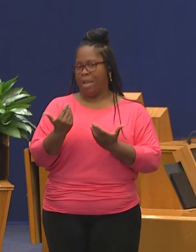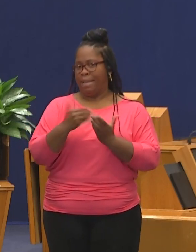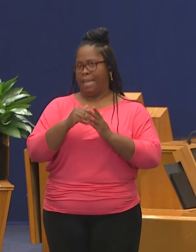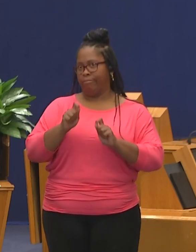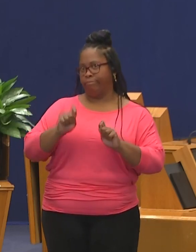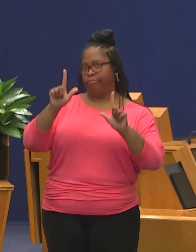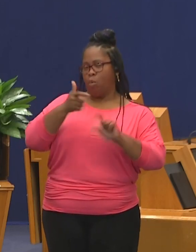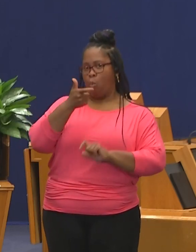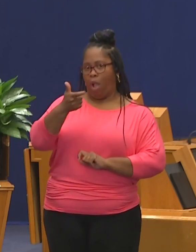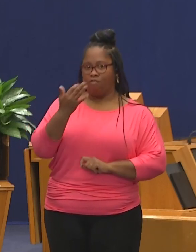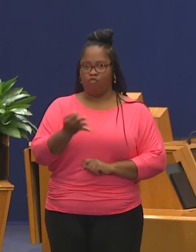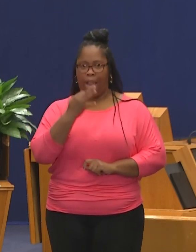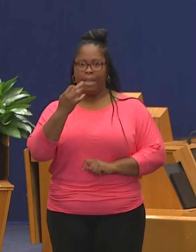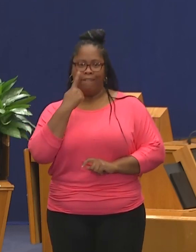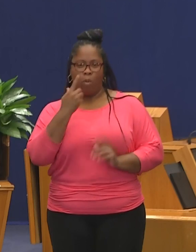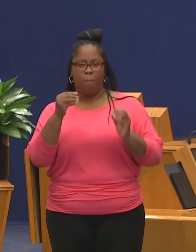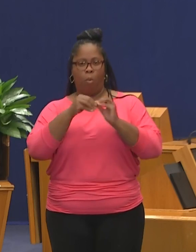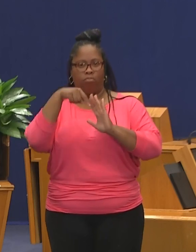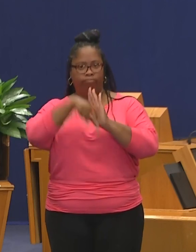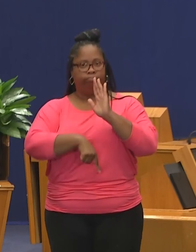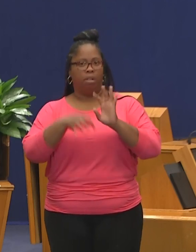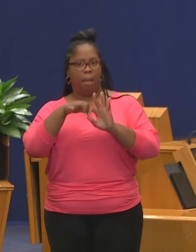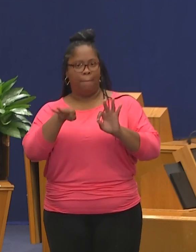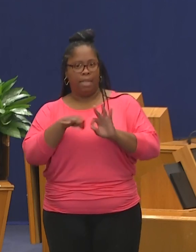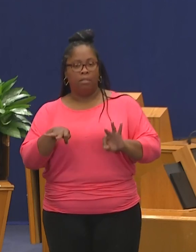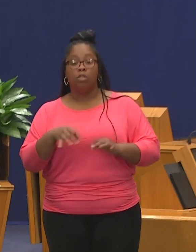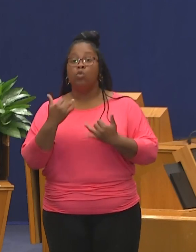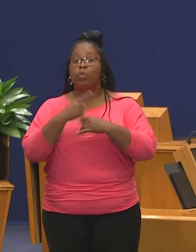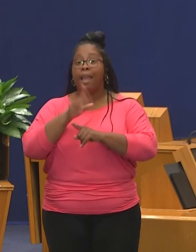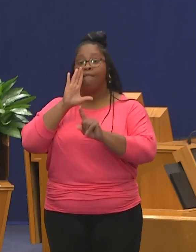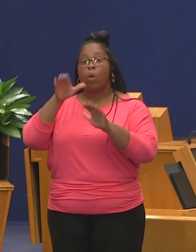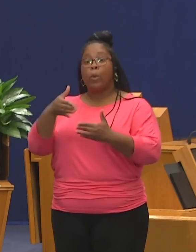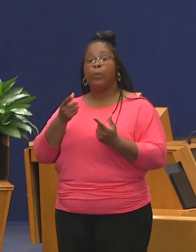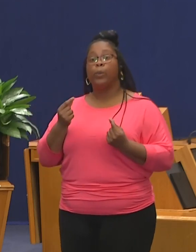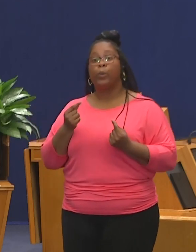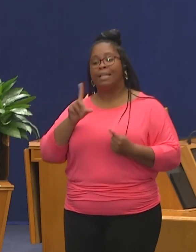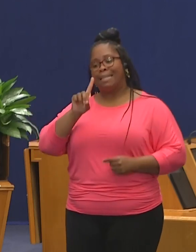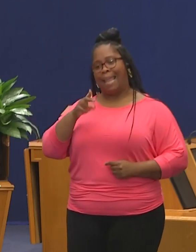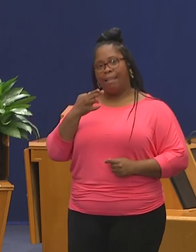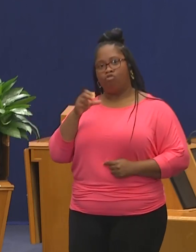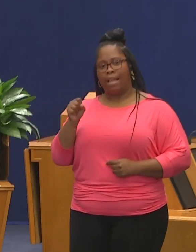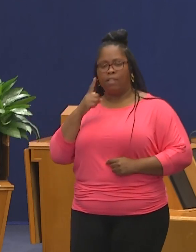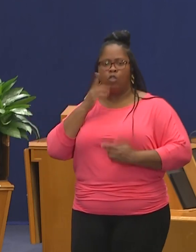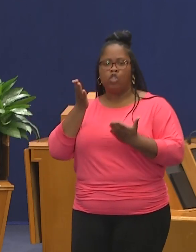SO WE LOOK FORWARD TO HAVING YOU JOIN US ON FRIDAY FOR THOSE ENHANCED COMMENTS.